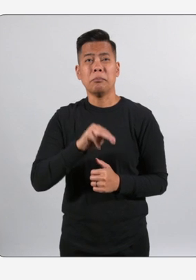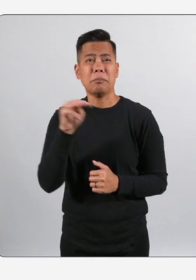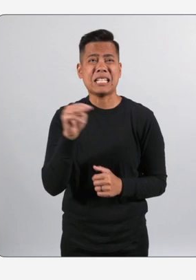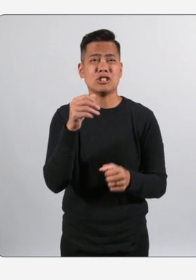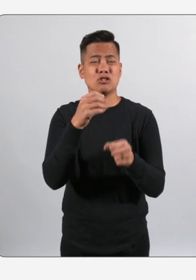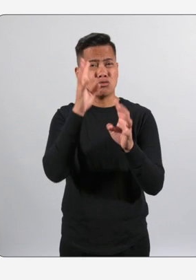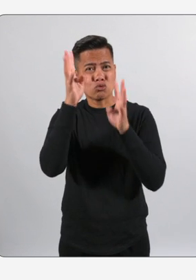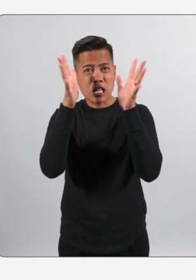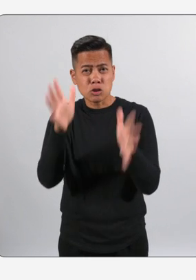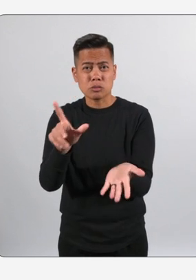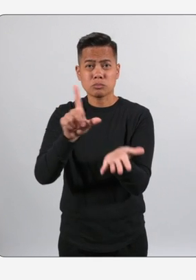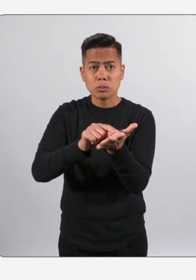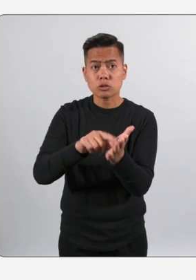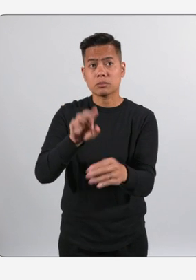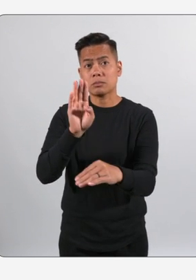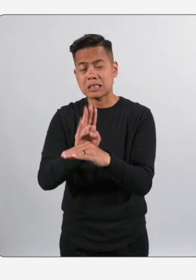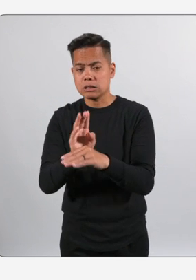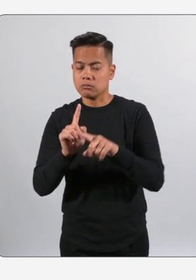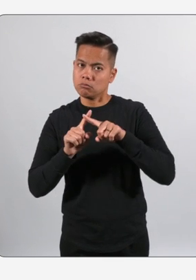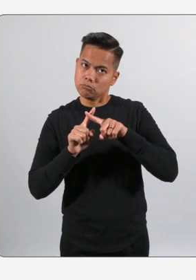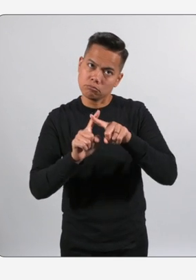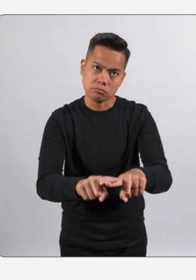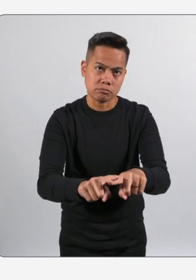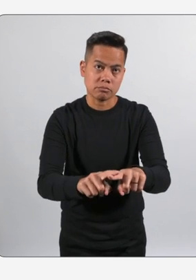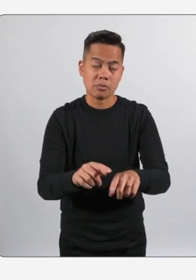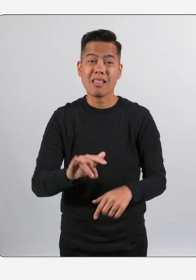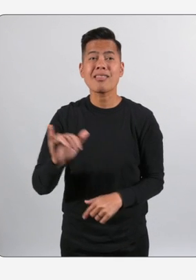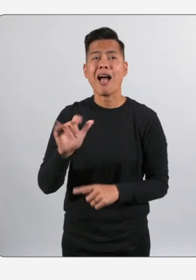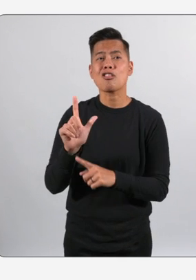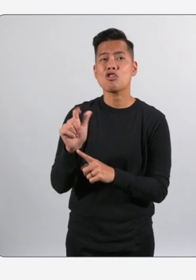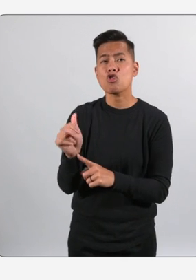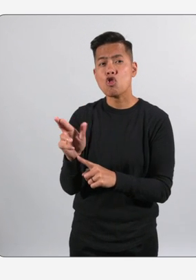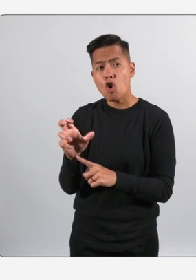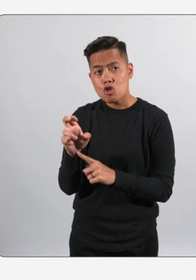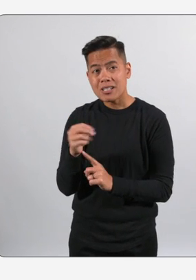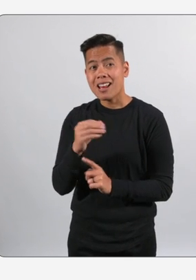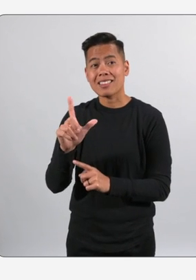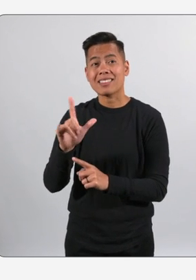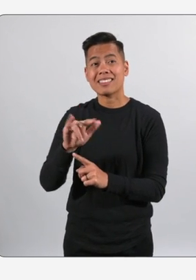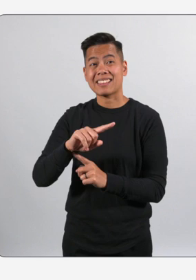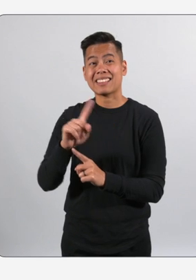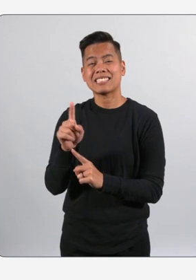yours rely on them. Like Lauren Allen and Liz Haslem from the food publisher Tastes Better from Scratch.